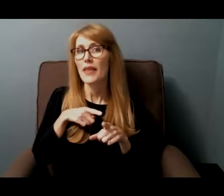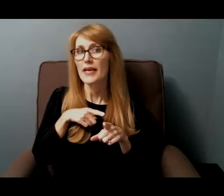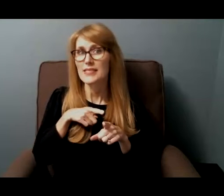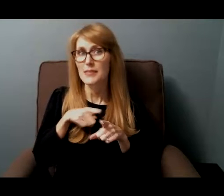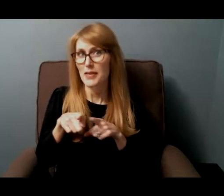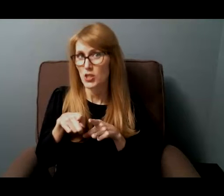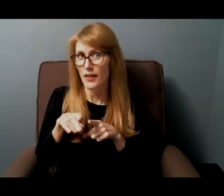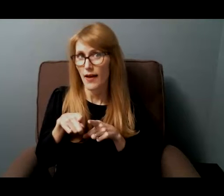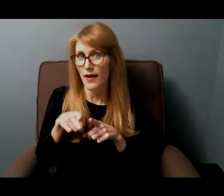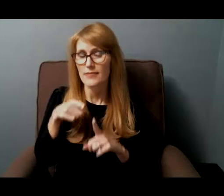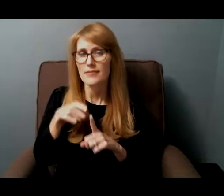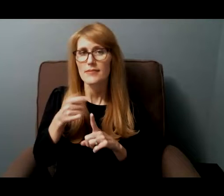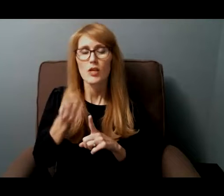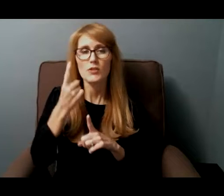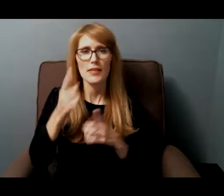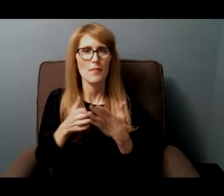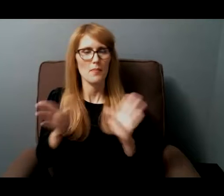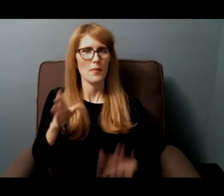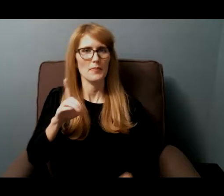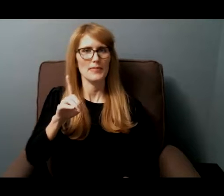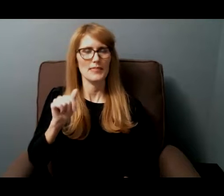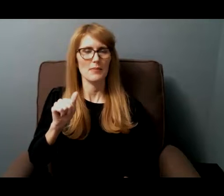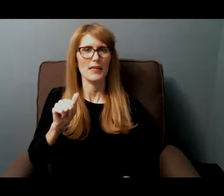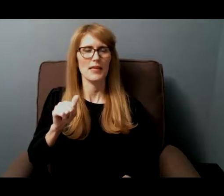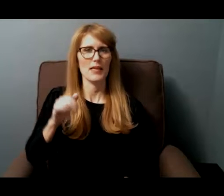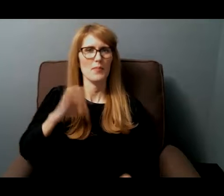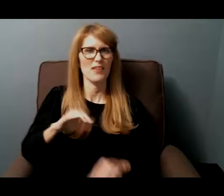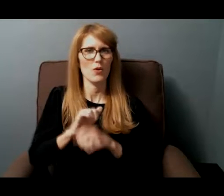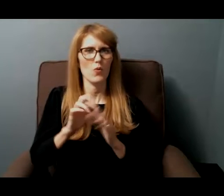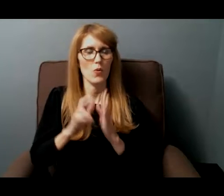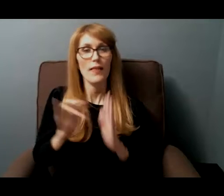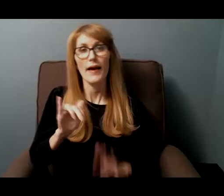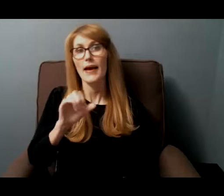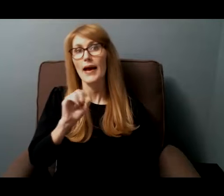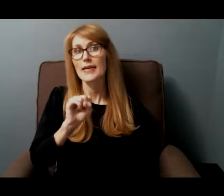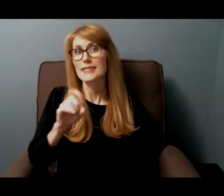understanding these public disability benefit work rules, like the SSDI work rules and the SSI work